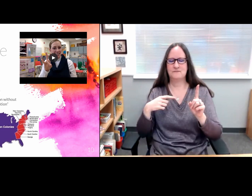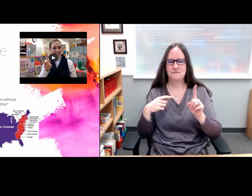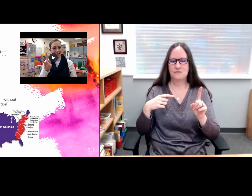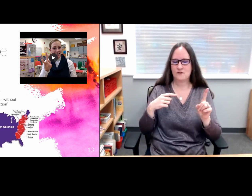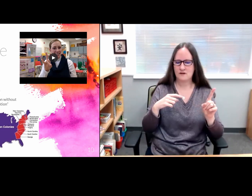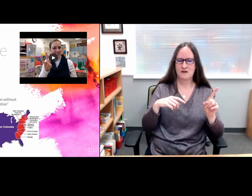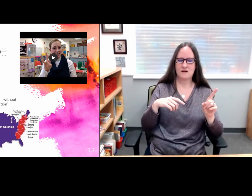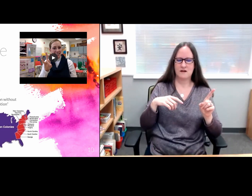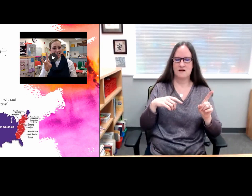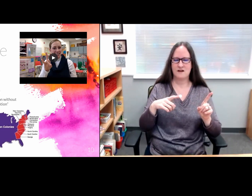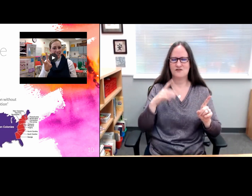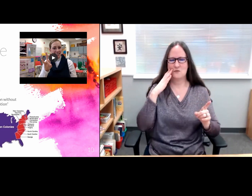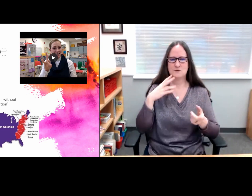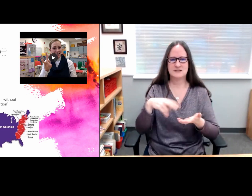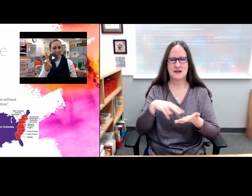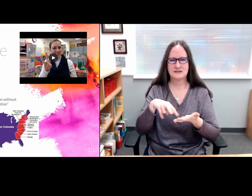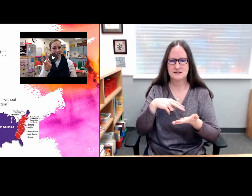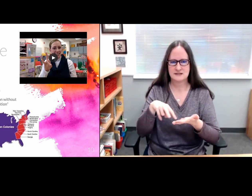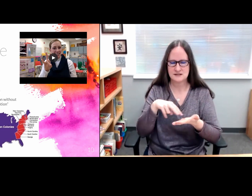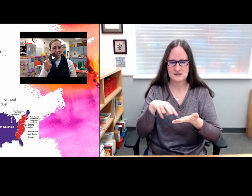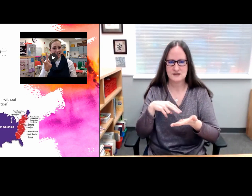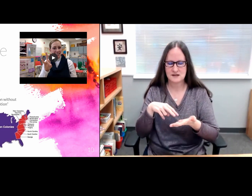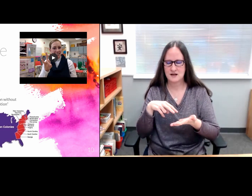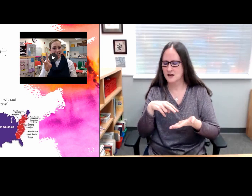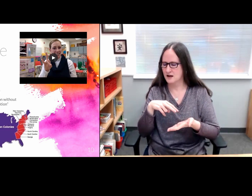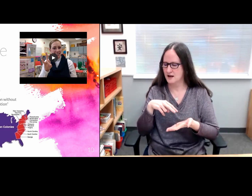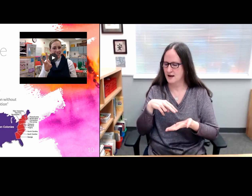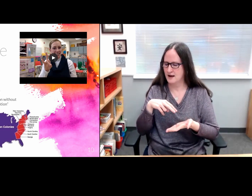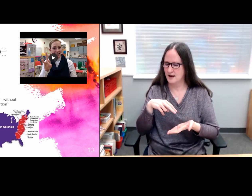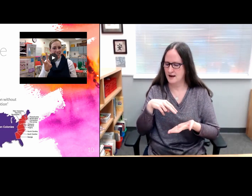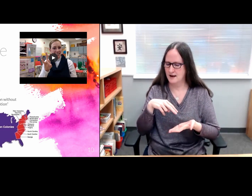And then in correlation with the months, you can do a dance